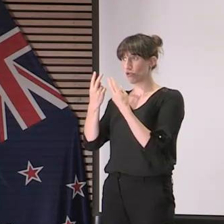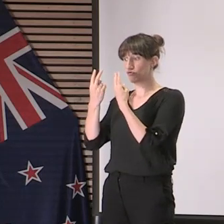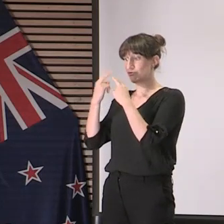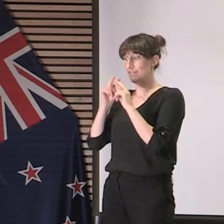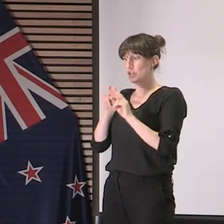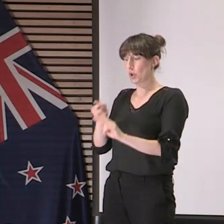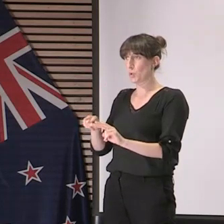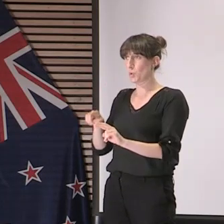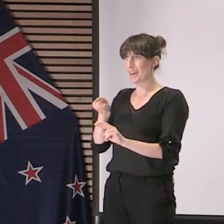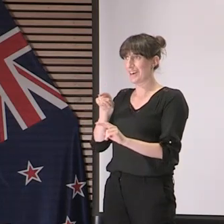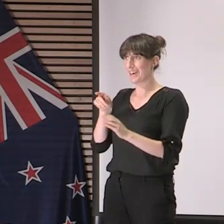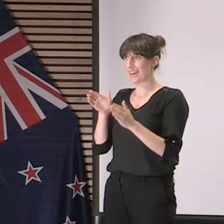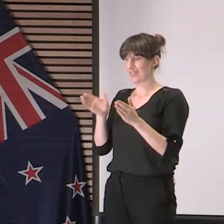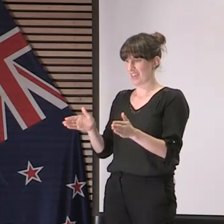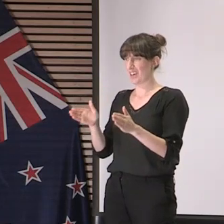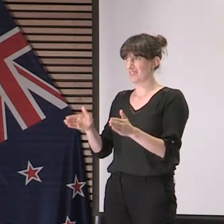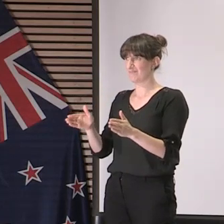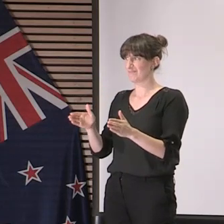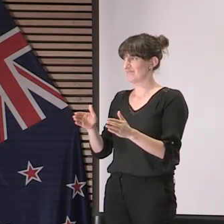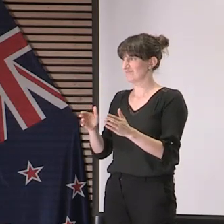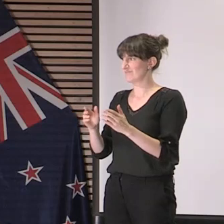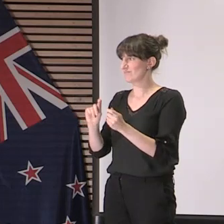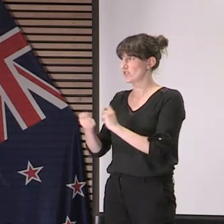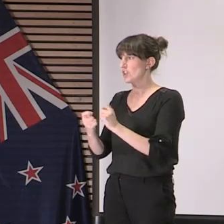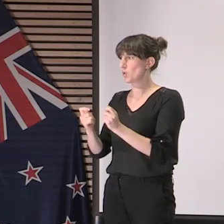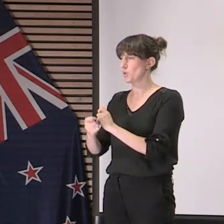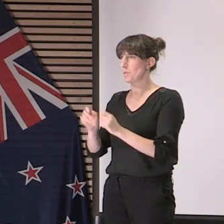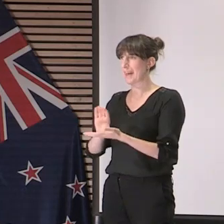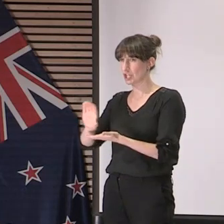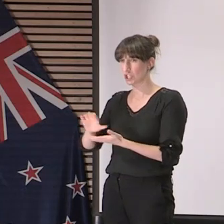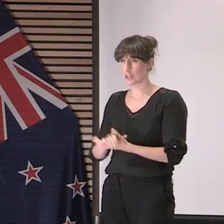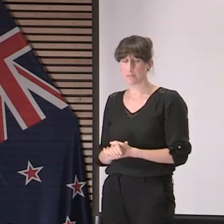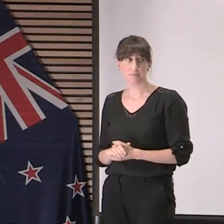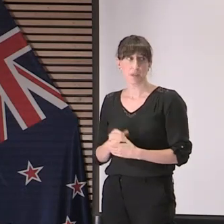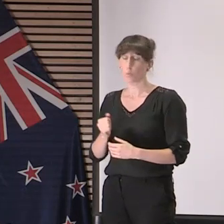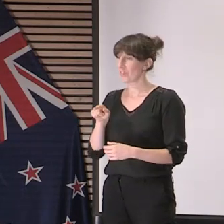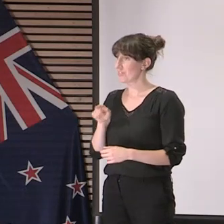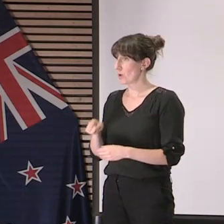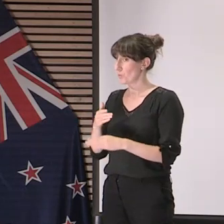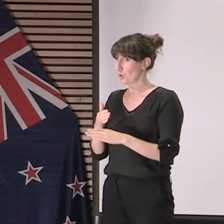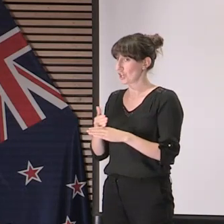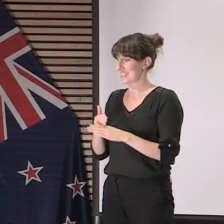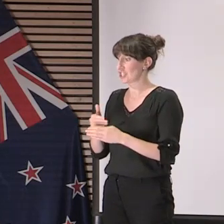term dates. Is the review and reform package paused for now? Some of the package is